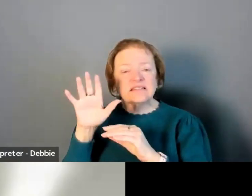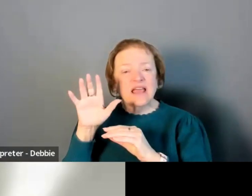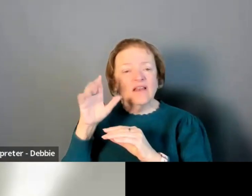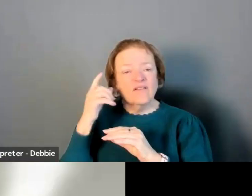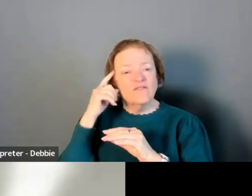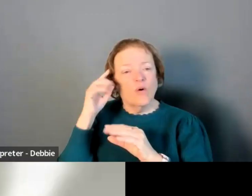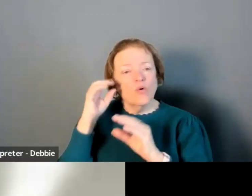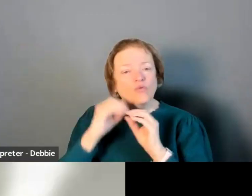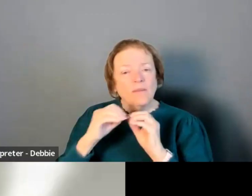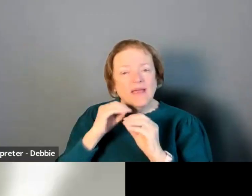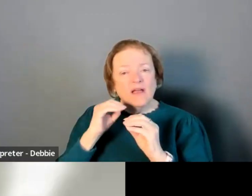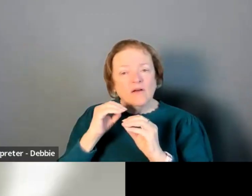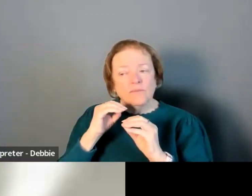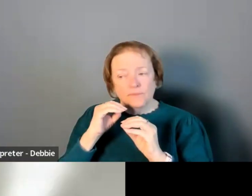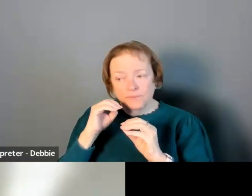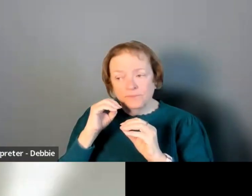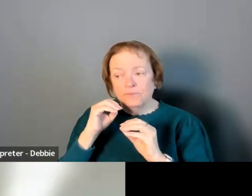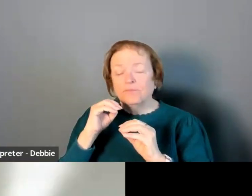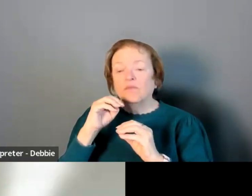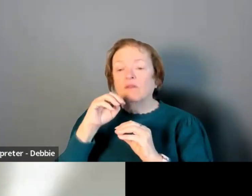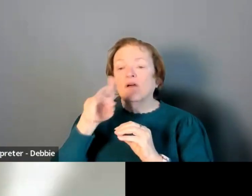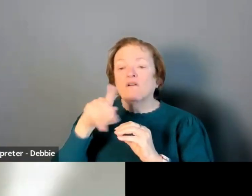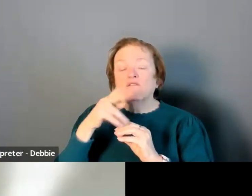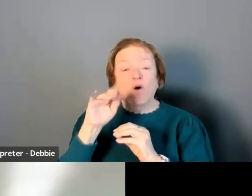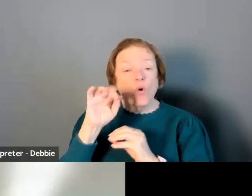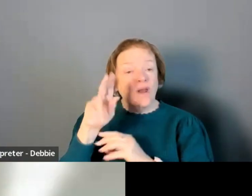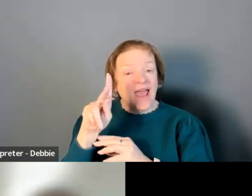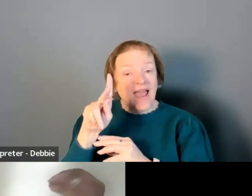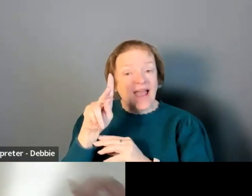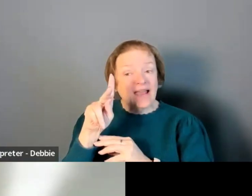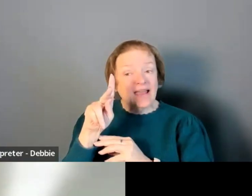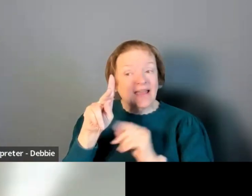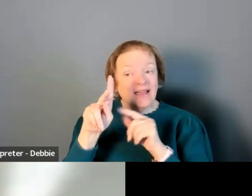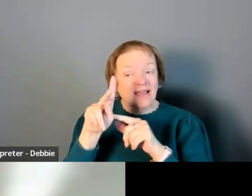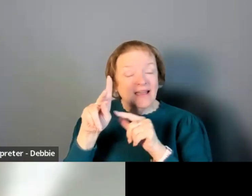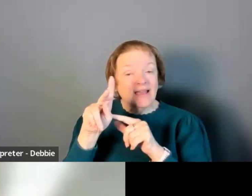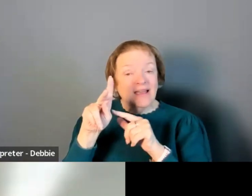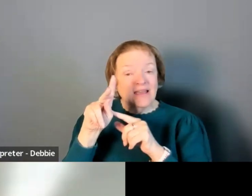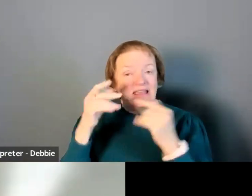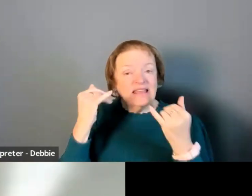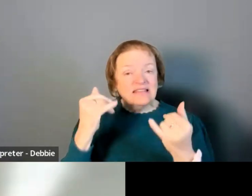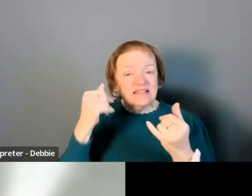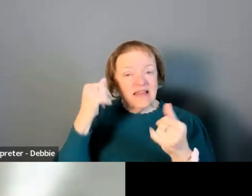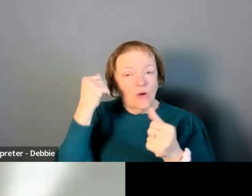Side note, Phonak now, is remembering to drop FM back in.